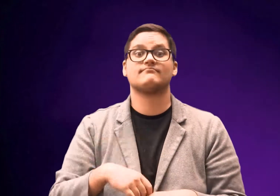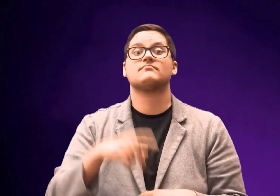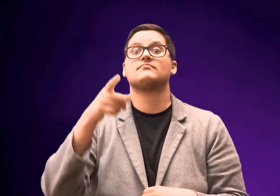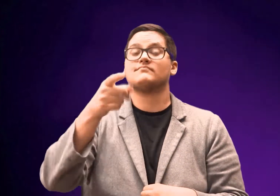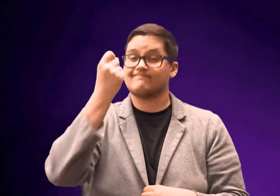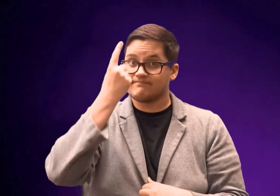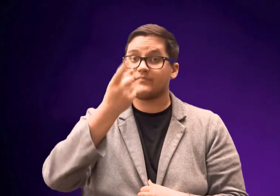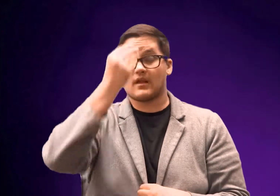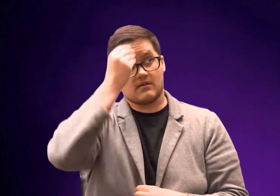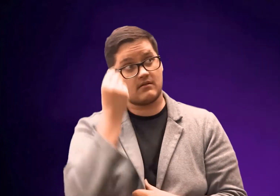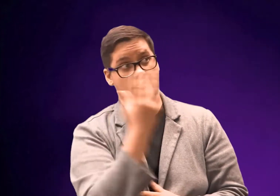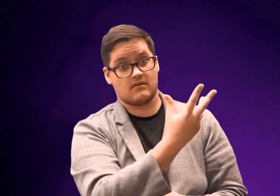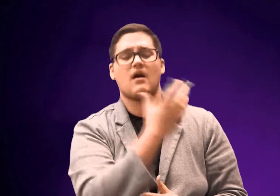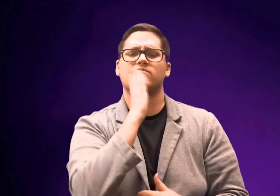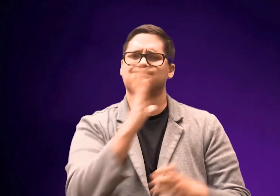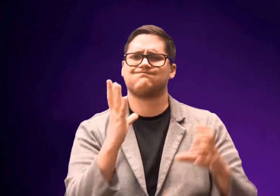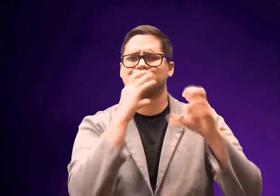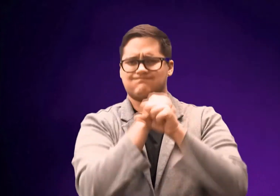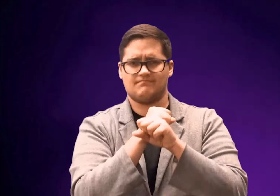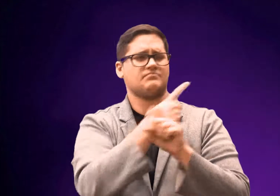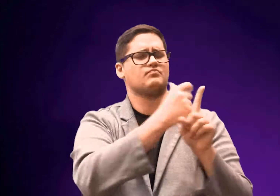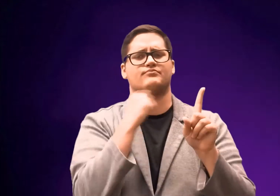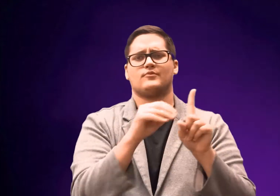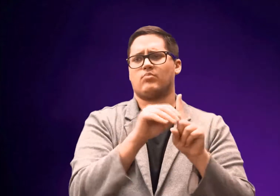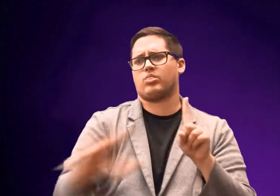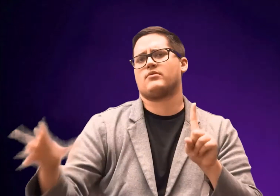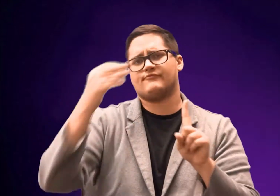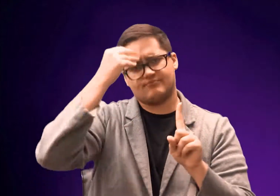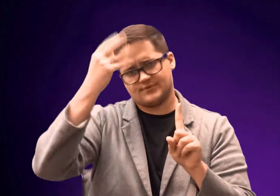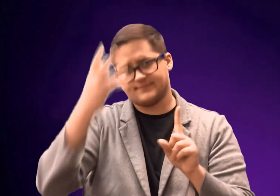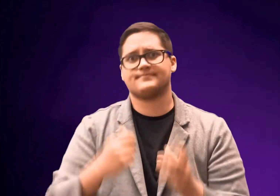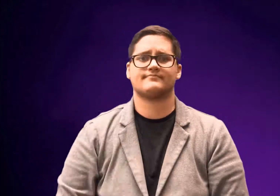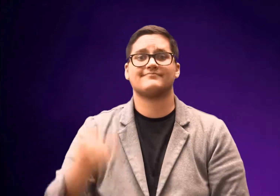Public health authorities will keep your information and name confidential.